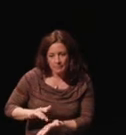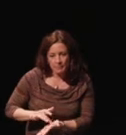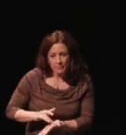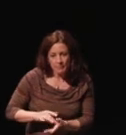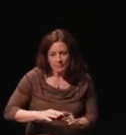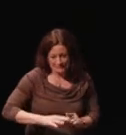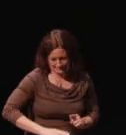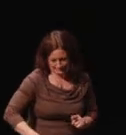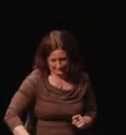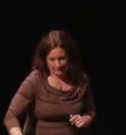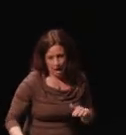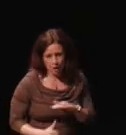and they play games like that.